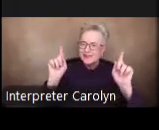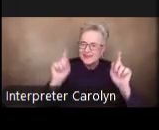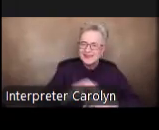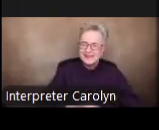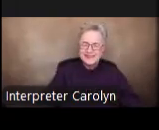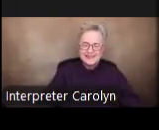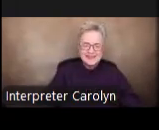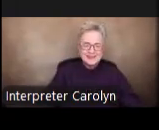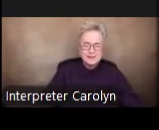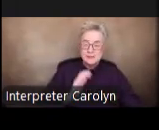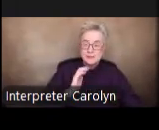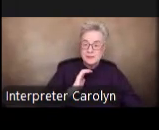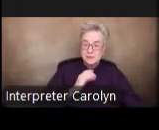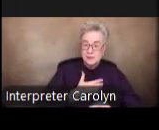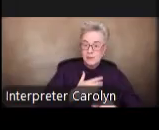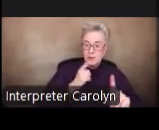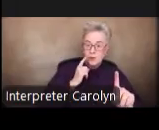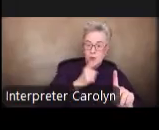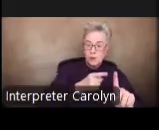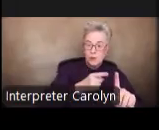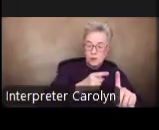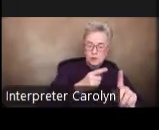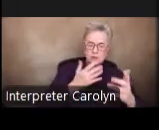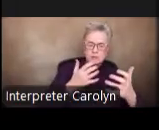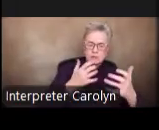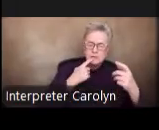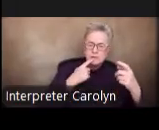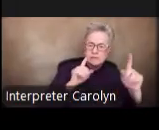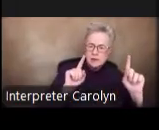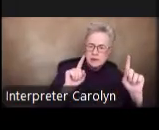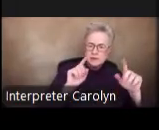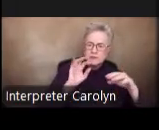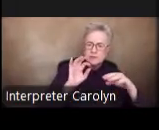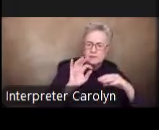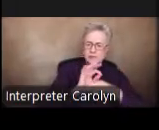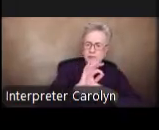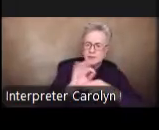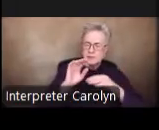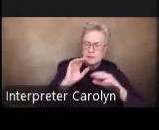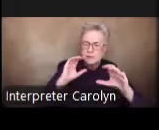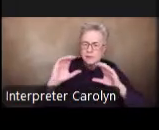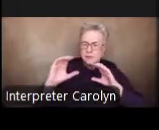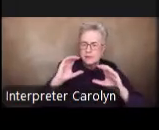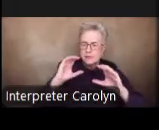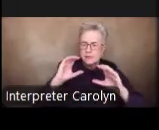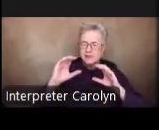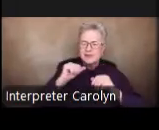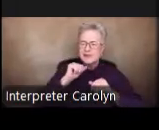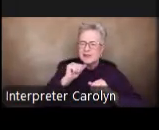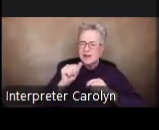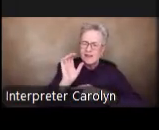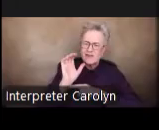Our goal is effective functional communication, not forcing one